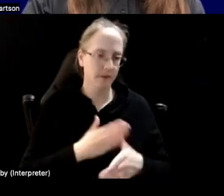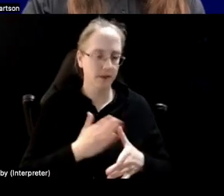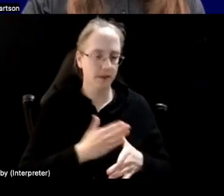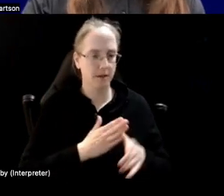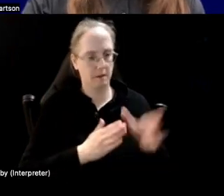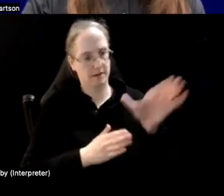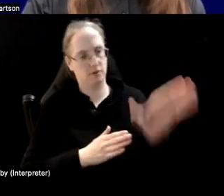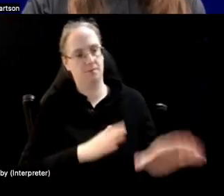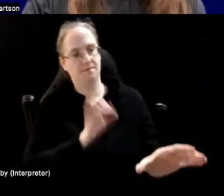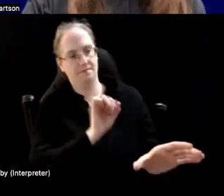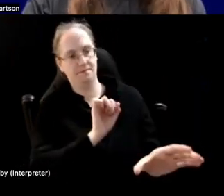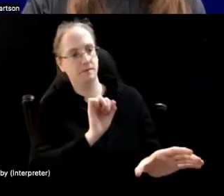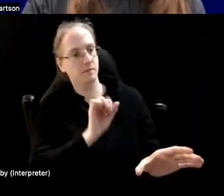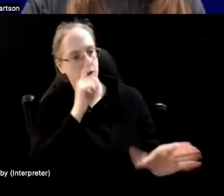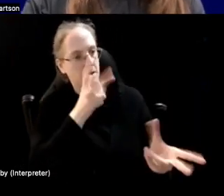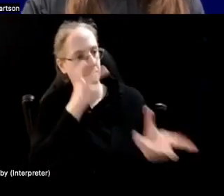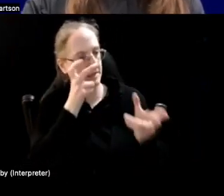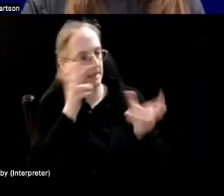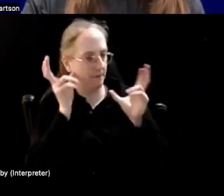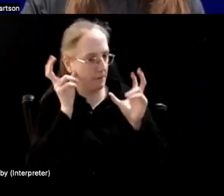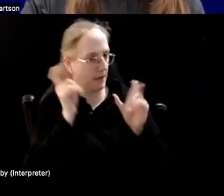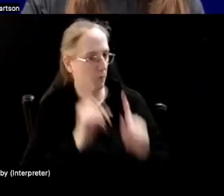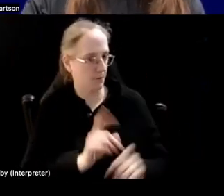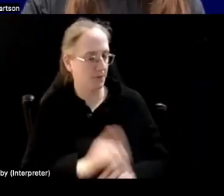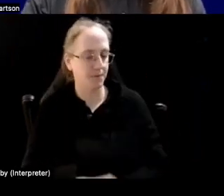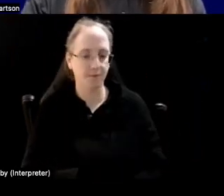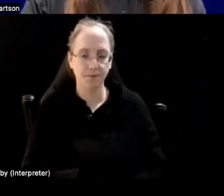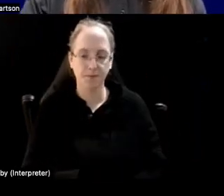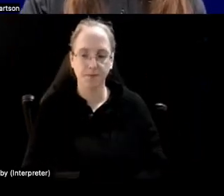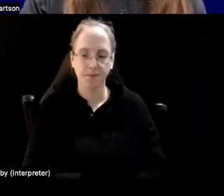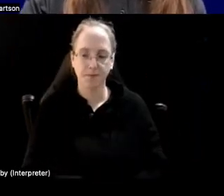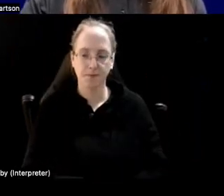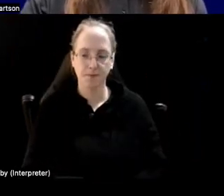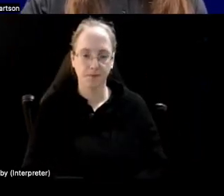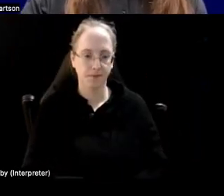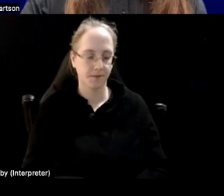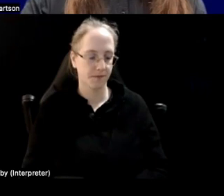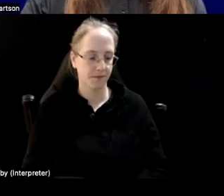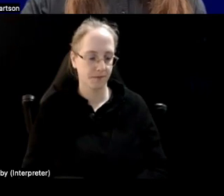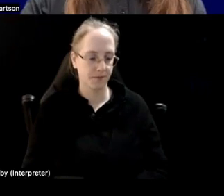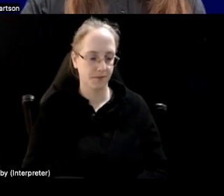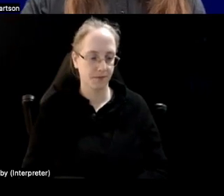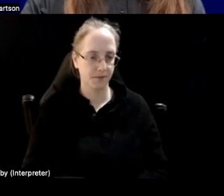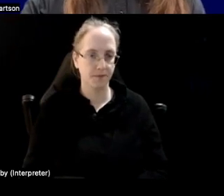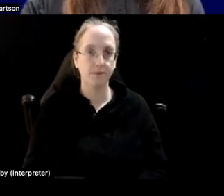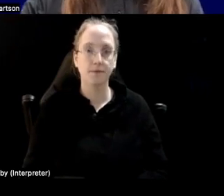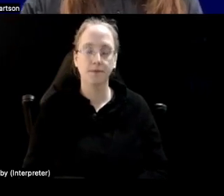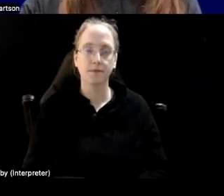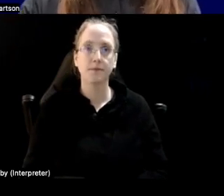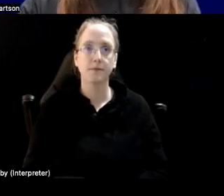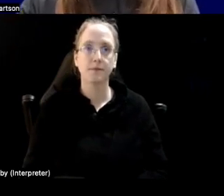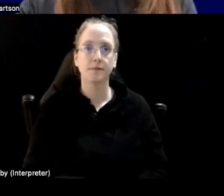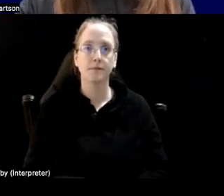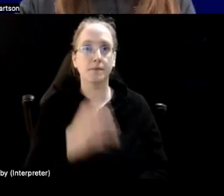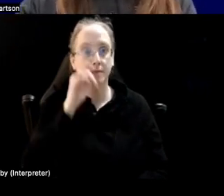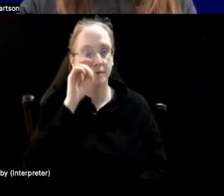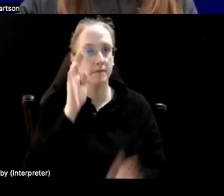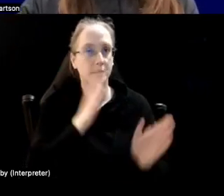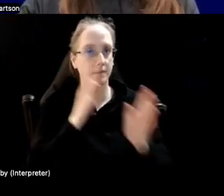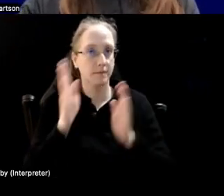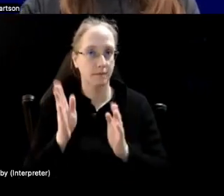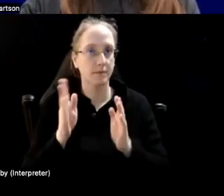what she can perceive in those senses. We have a little baby lying on his back